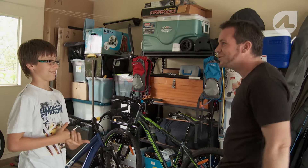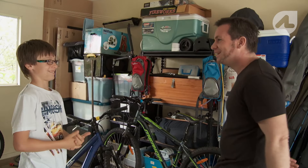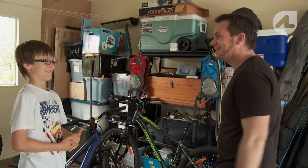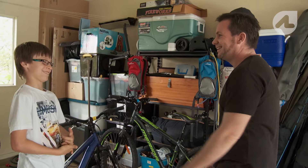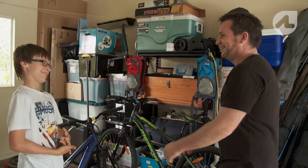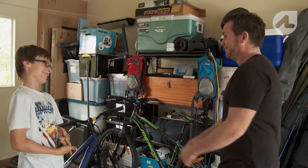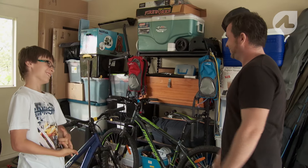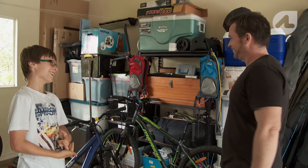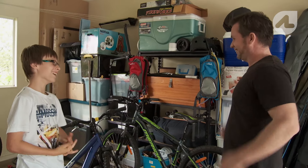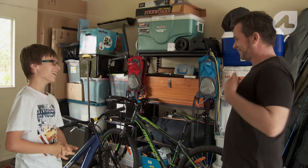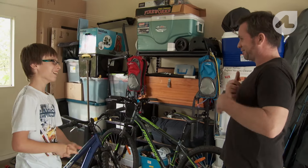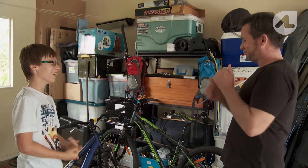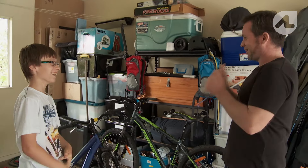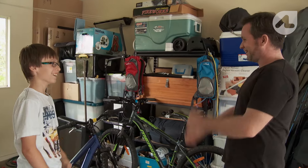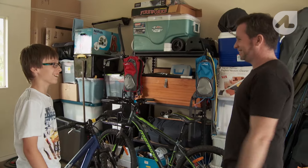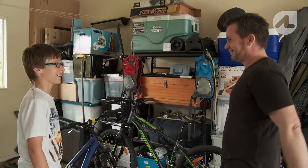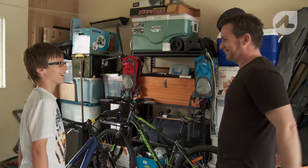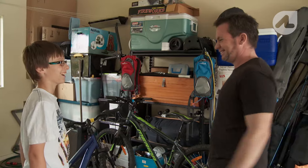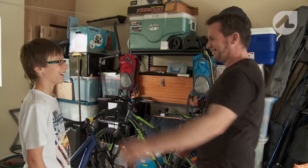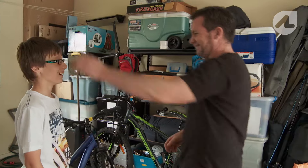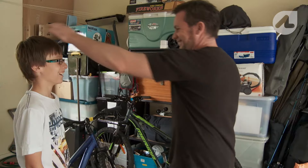Yeah, yeah, I am, I am.